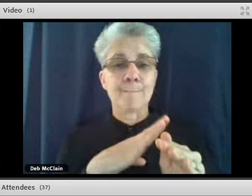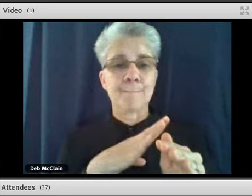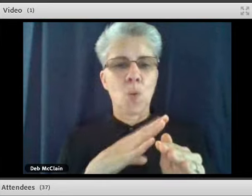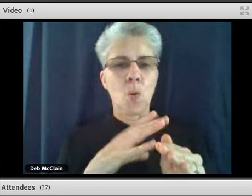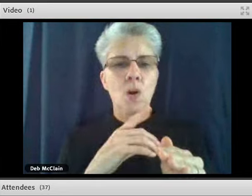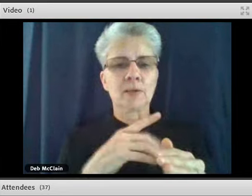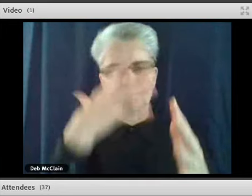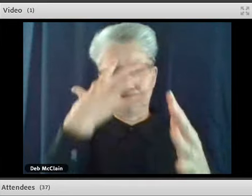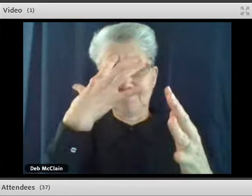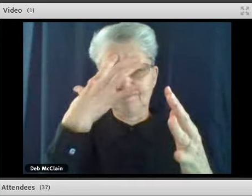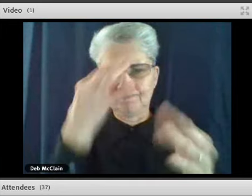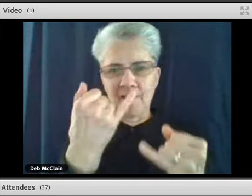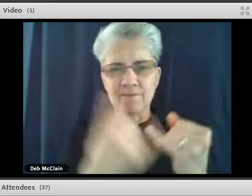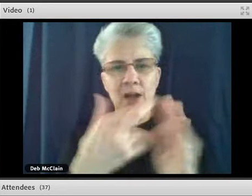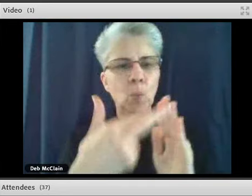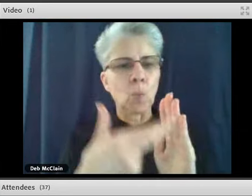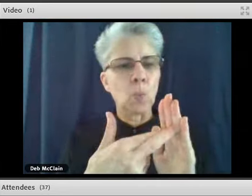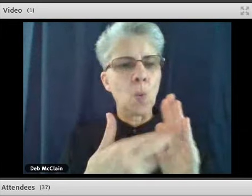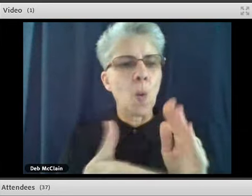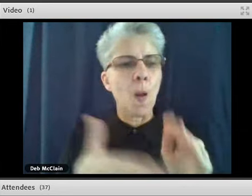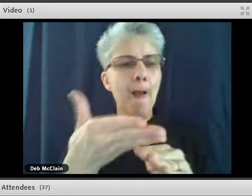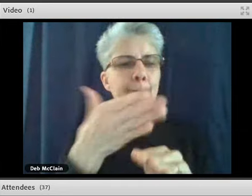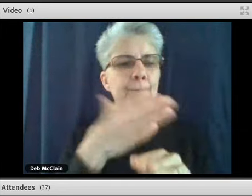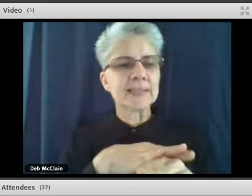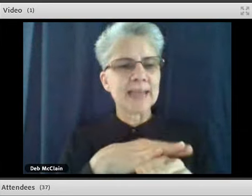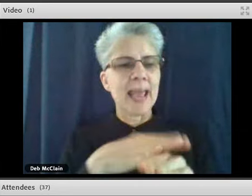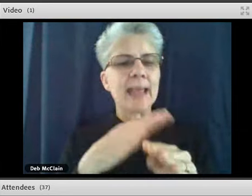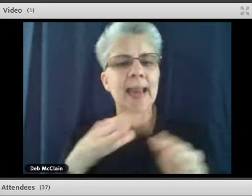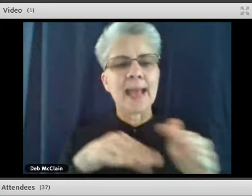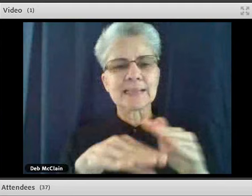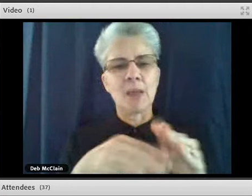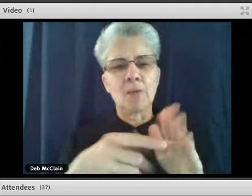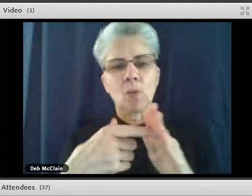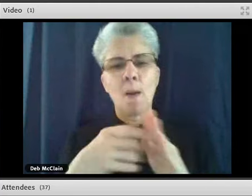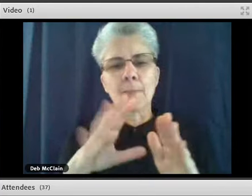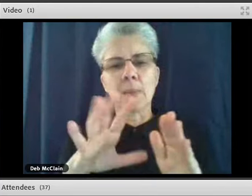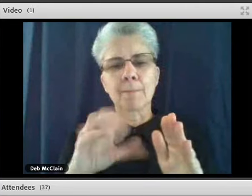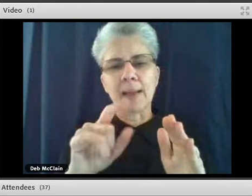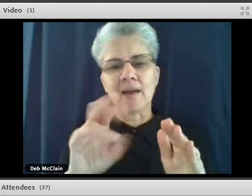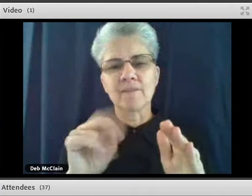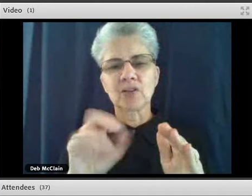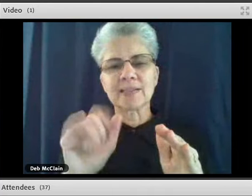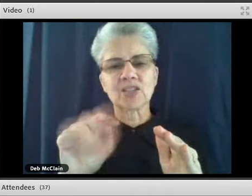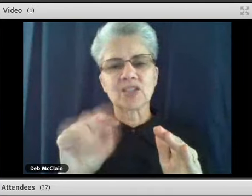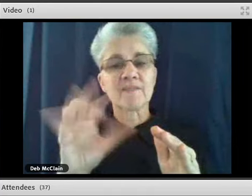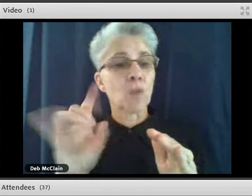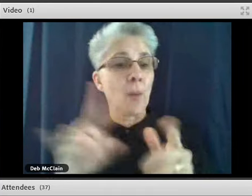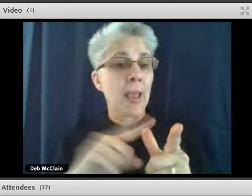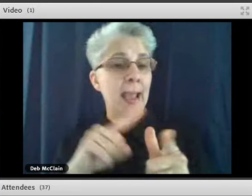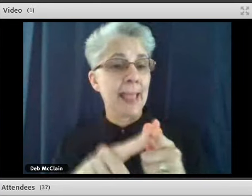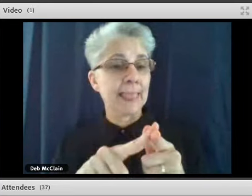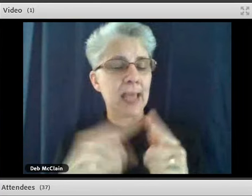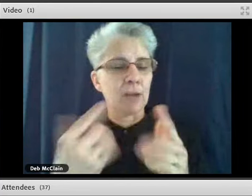they issued a final rule that updated accessibility requirements covered by Section 508. [ Machinery whirring ]